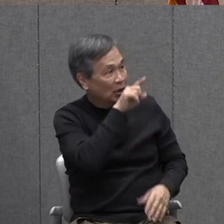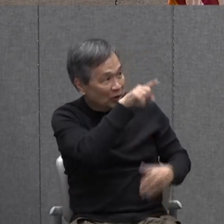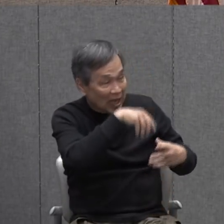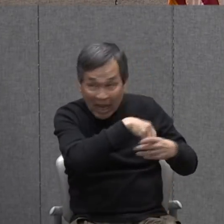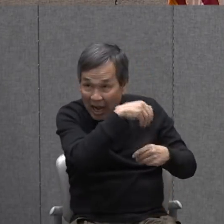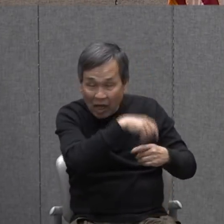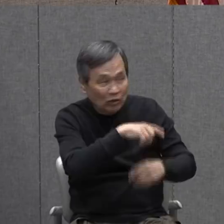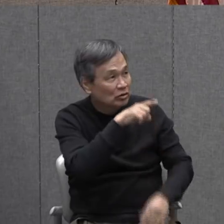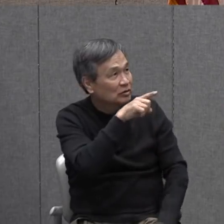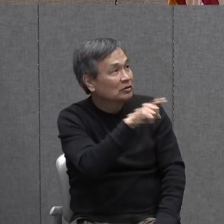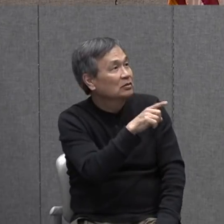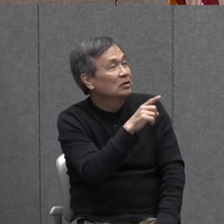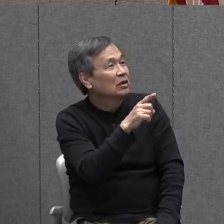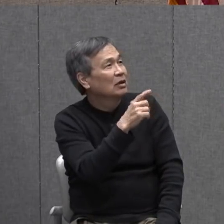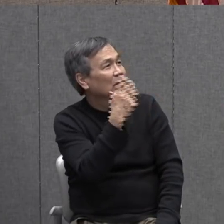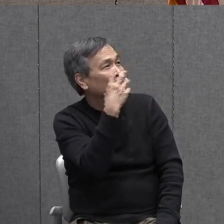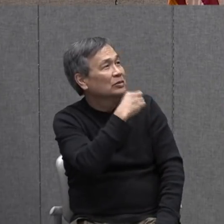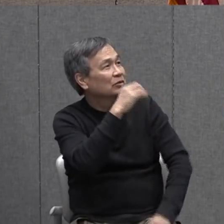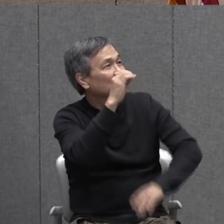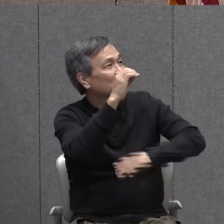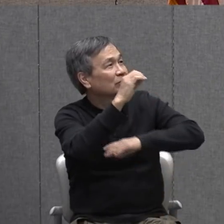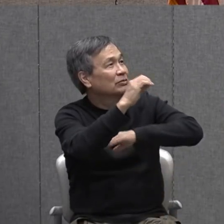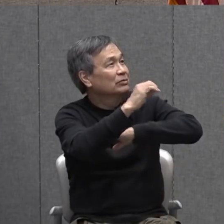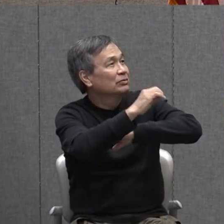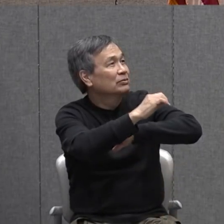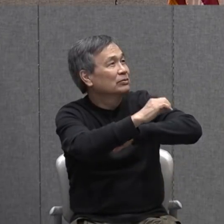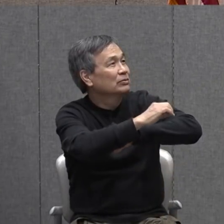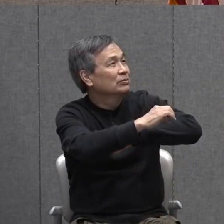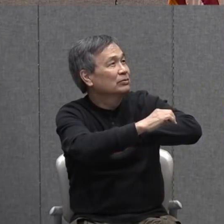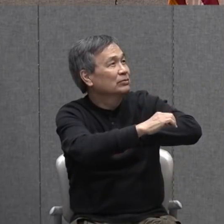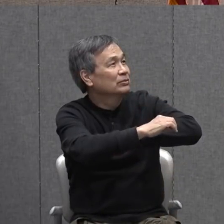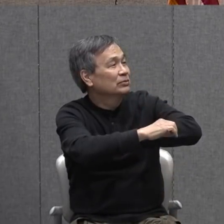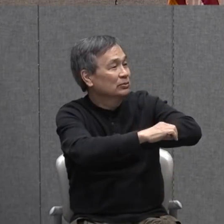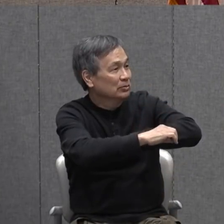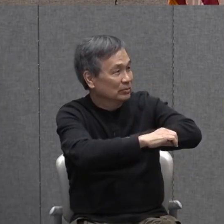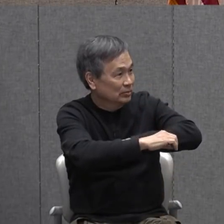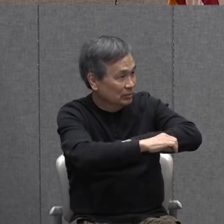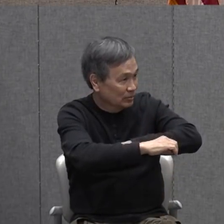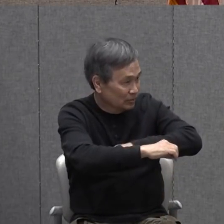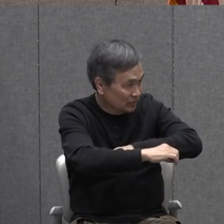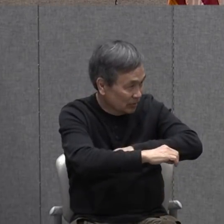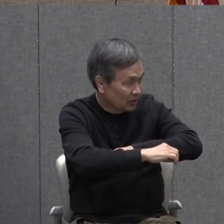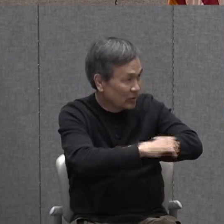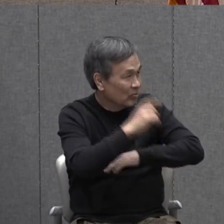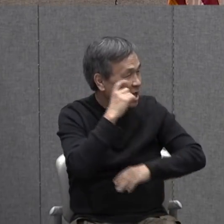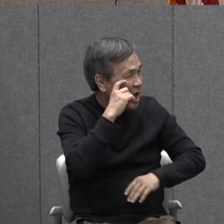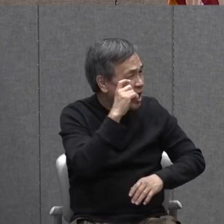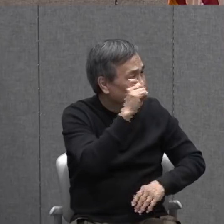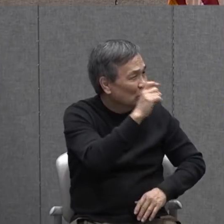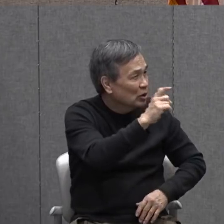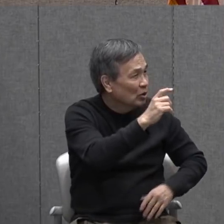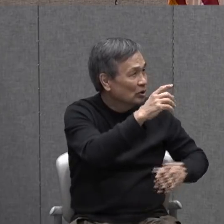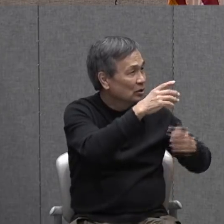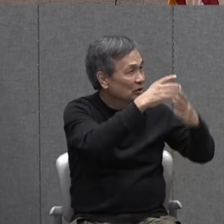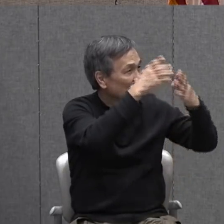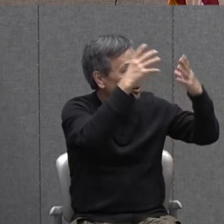soaking up the sunshine sitting on my little bench outside and I noticed the sky started to change.